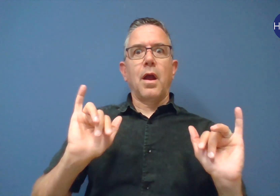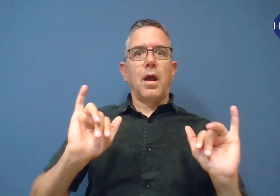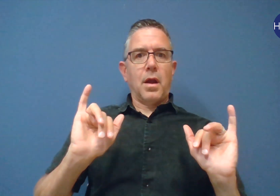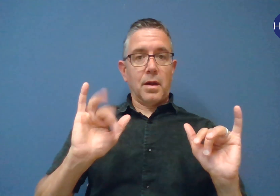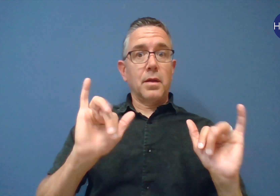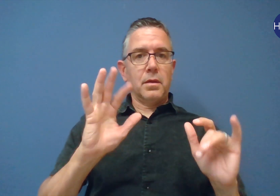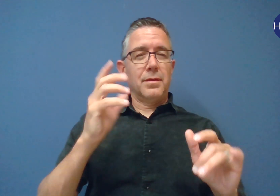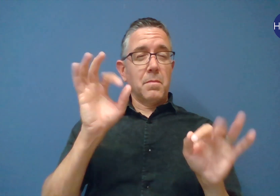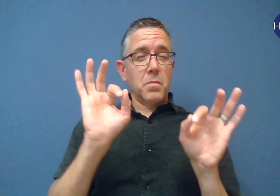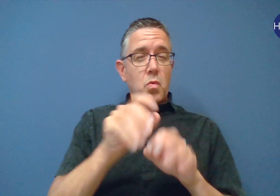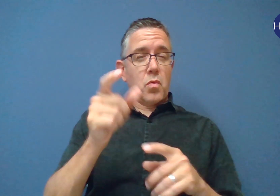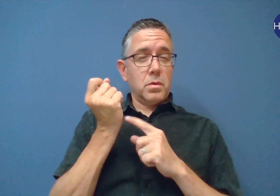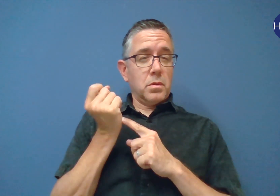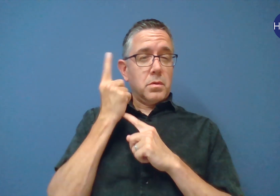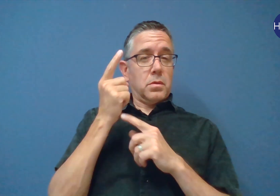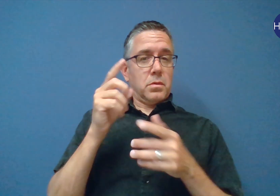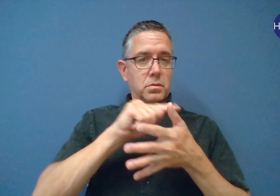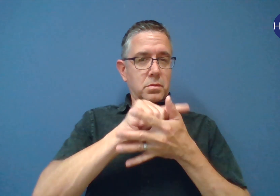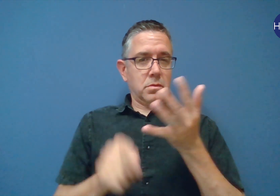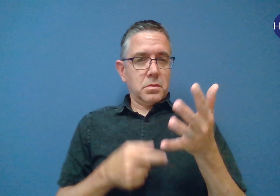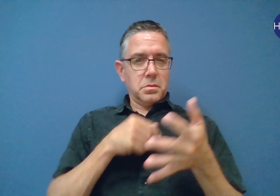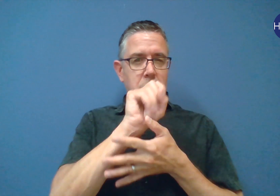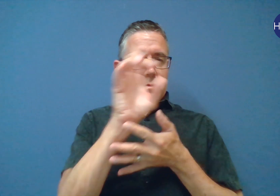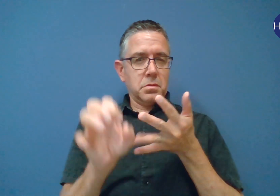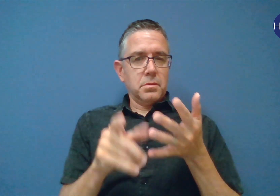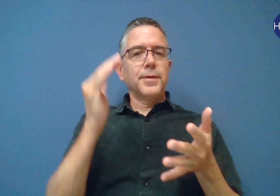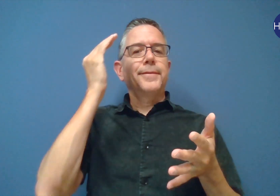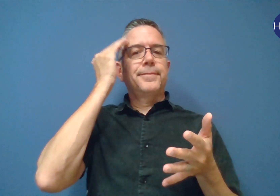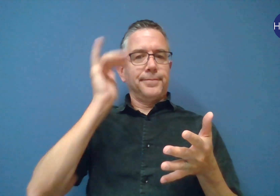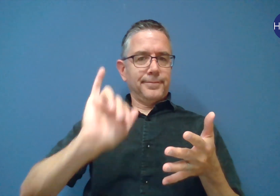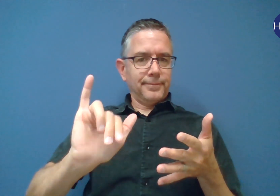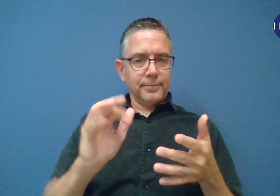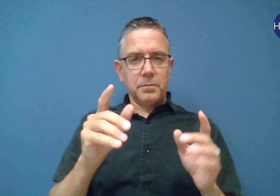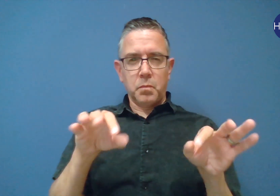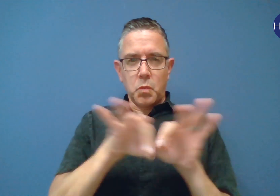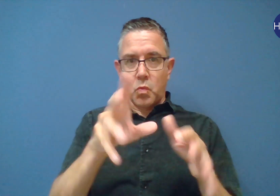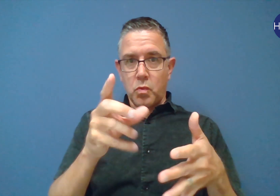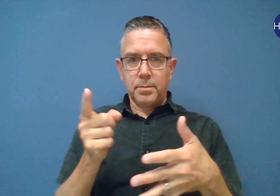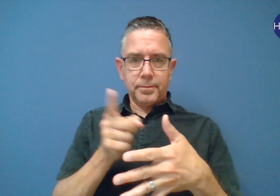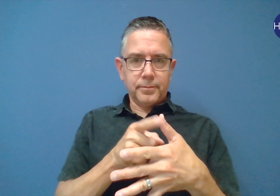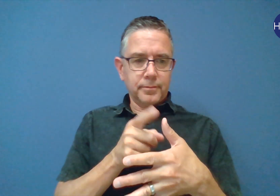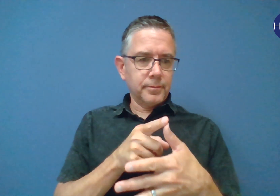It is important for you to be aware of these: